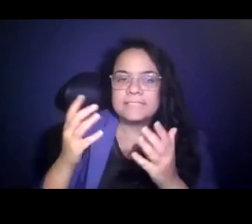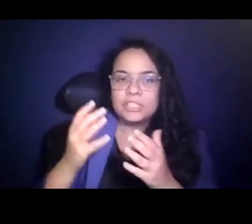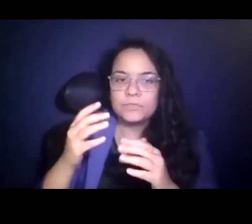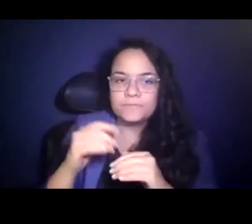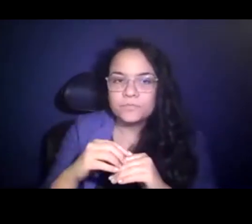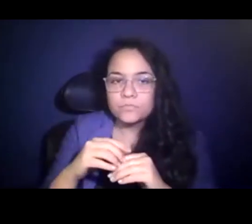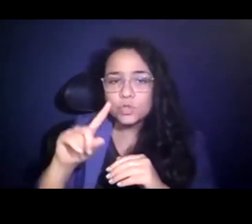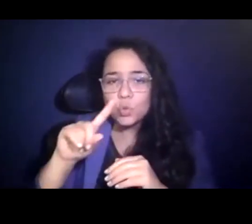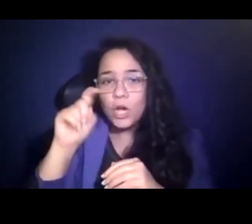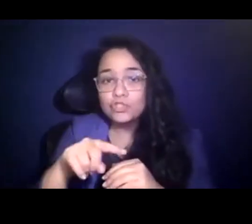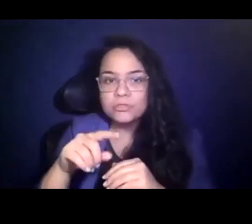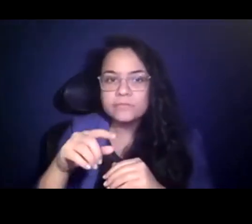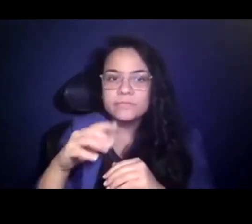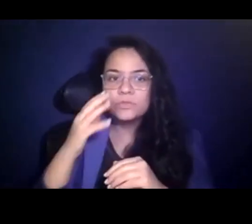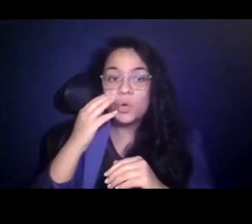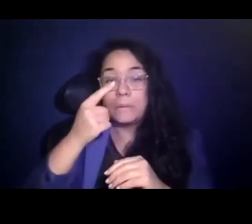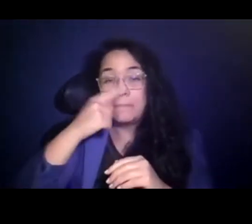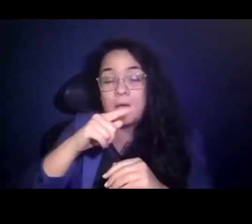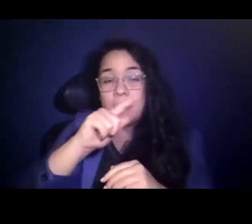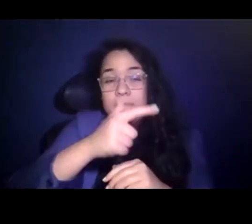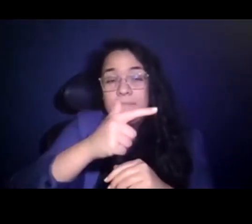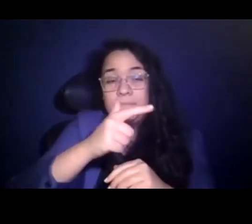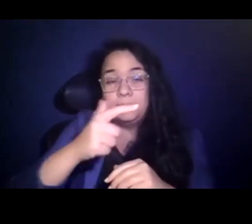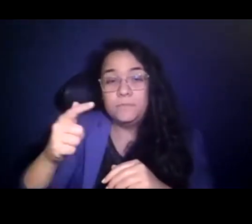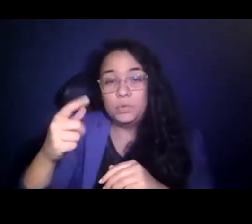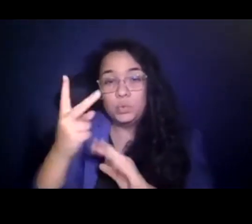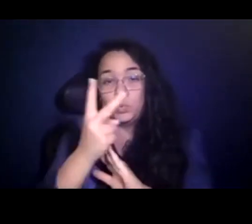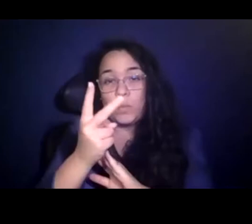lightning round if you could each take about two minutes 15:19:14 and this is for us honestly.